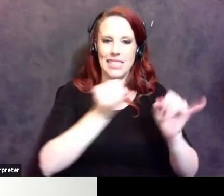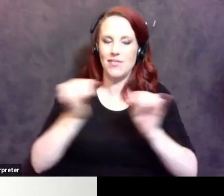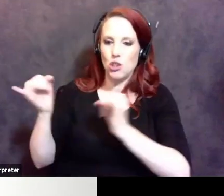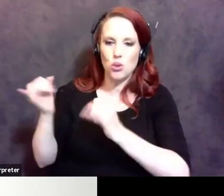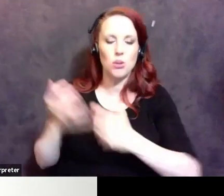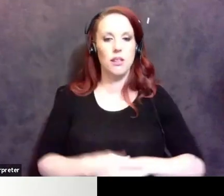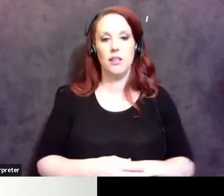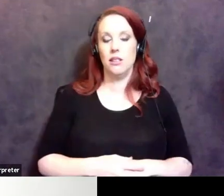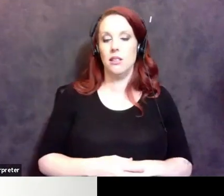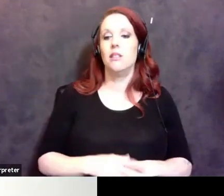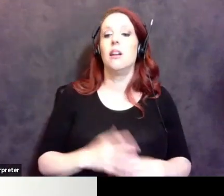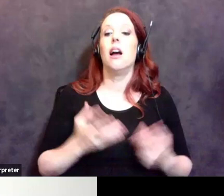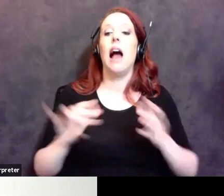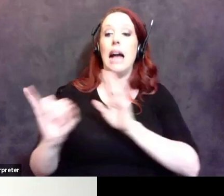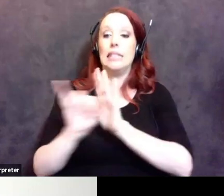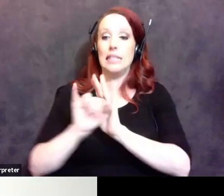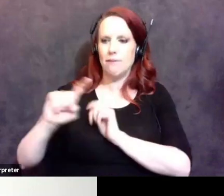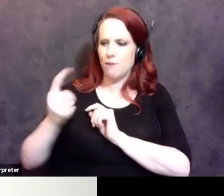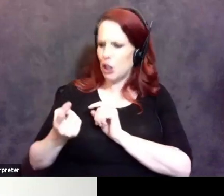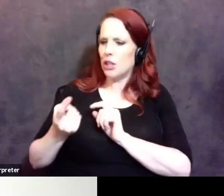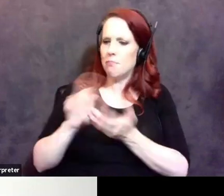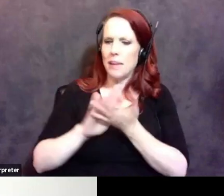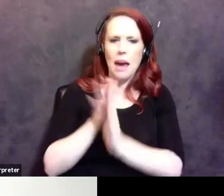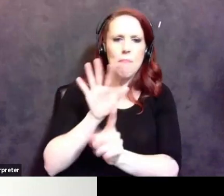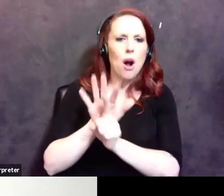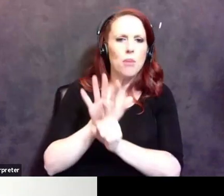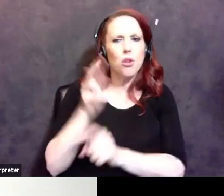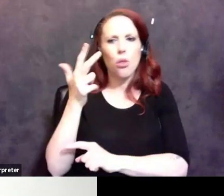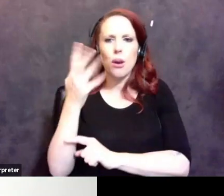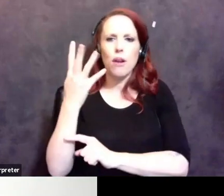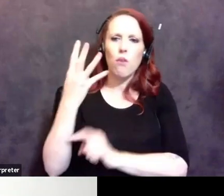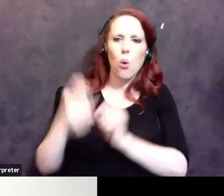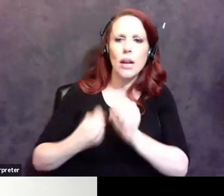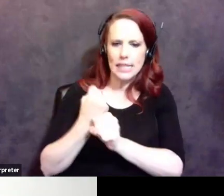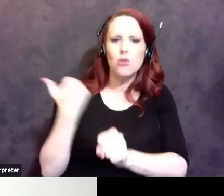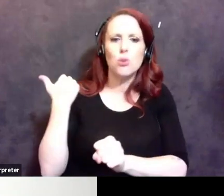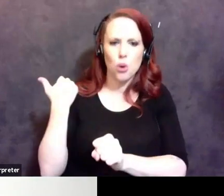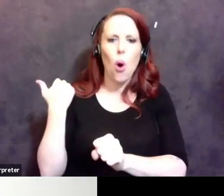popularity 3 or 4 years ago when you started hearing people wanting to be identified by